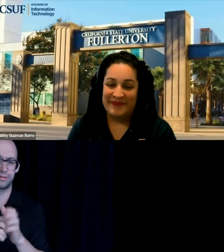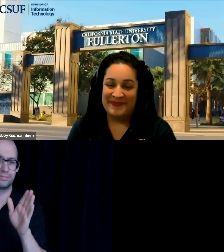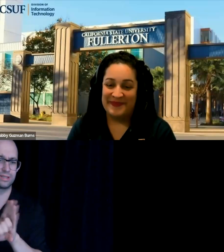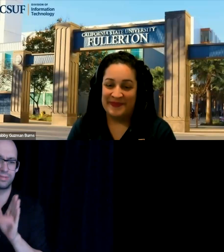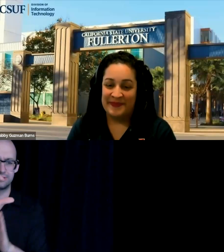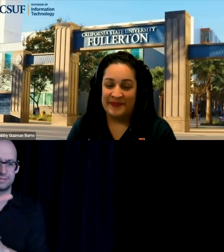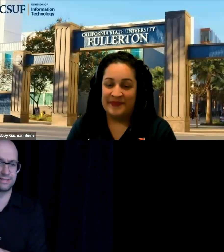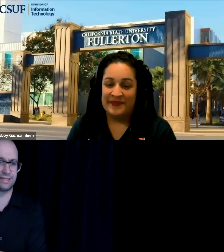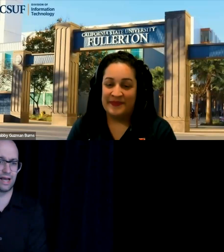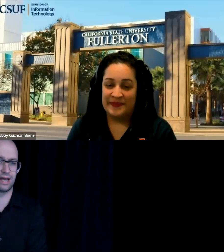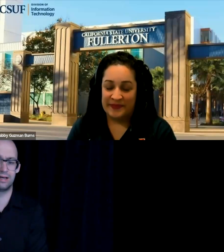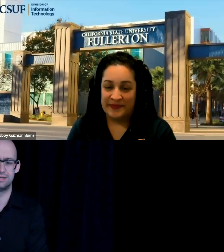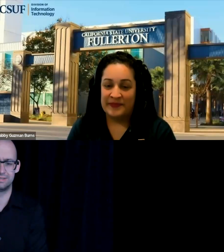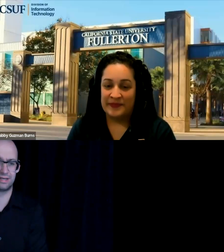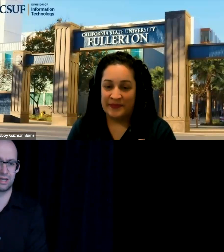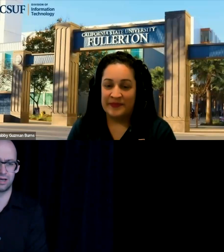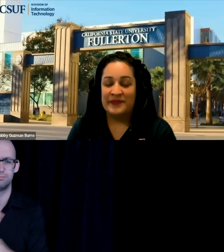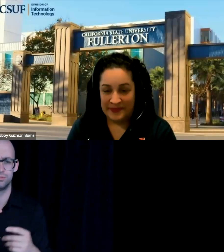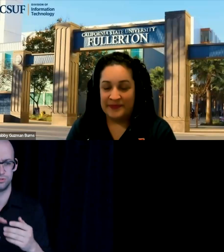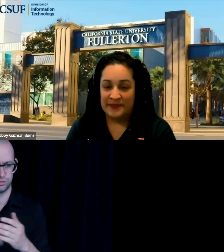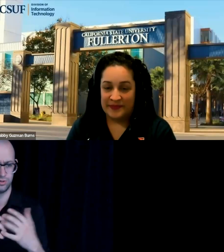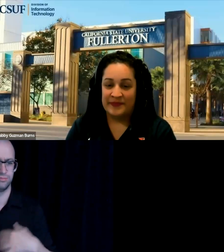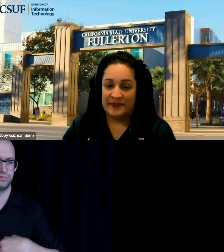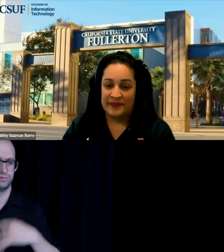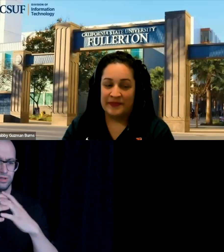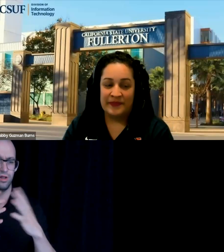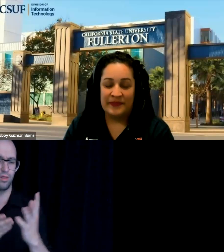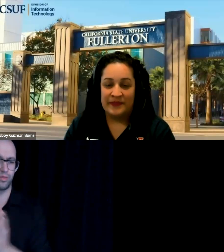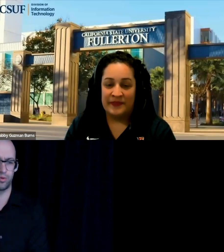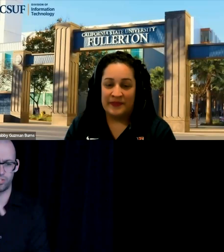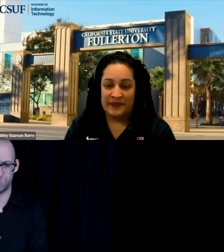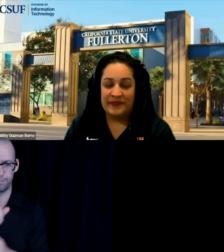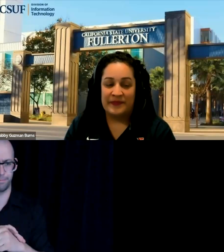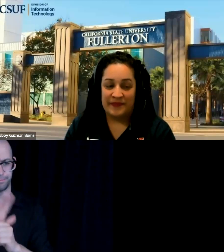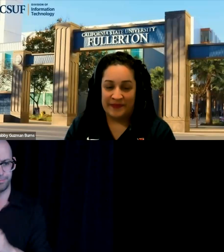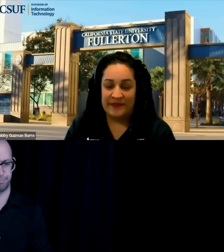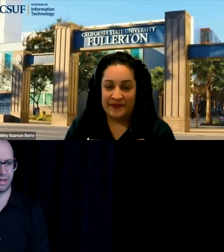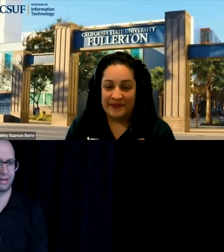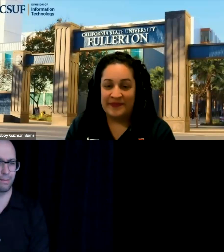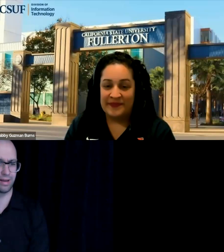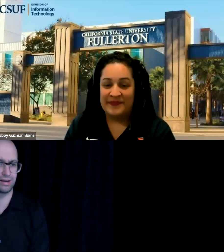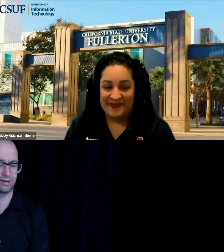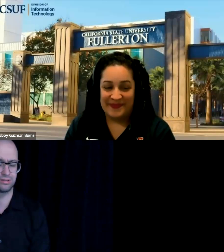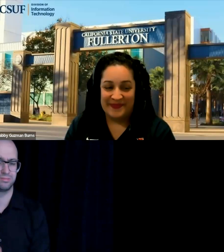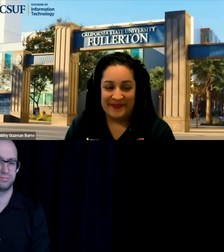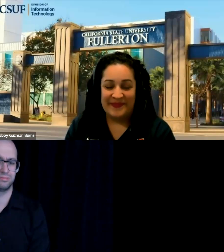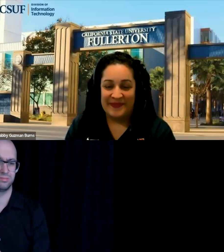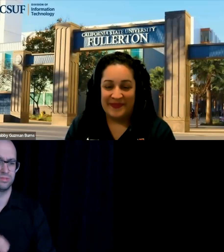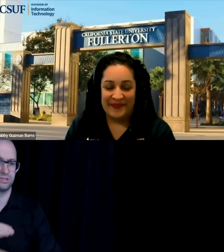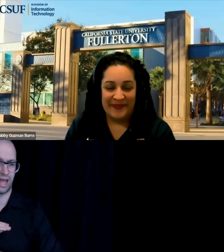getting that off the ground during the pandemic and making it sustainable for the students.